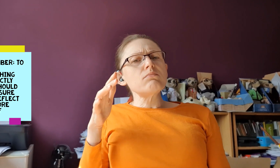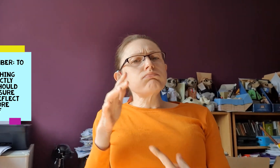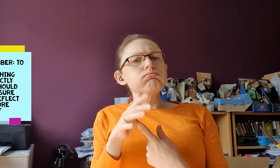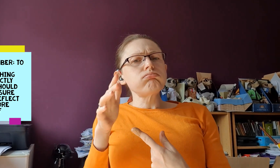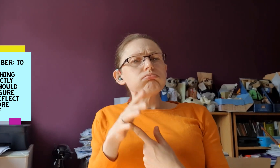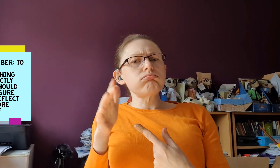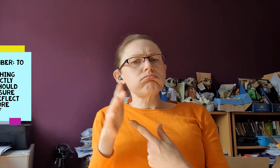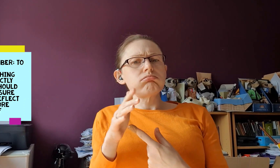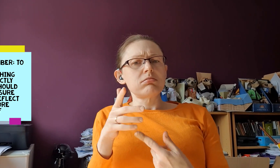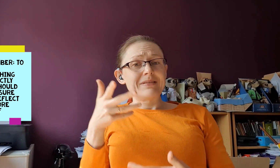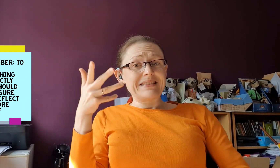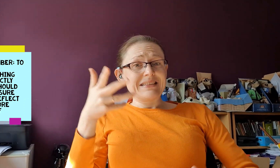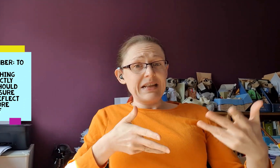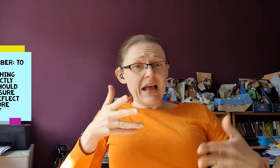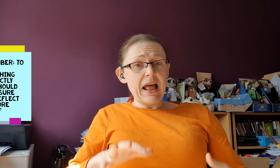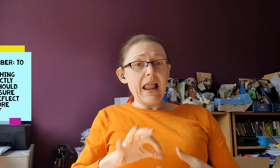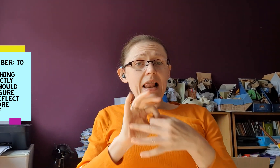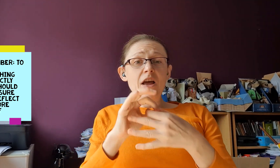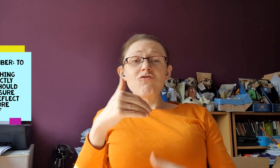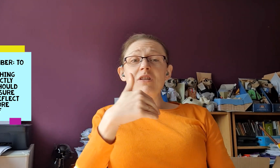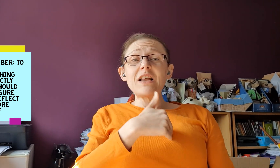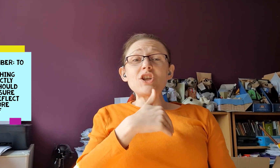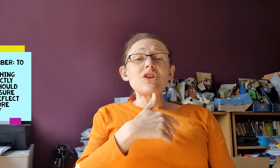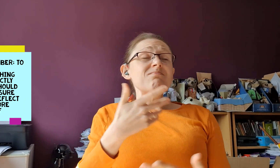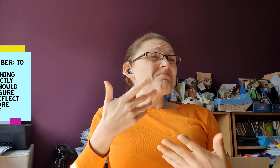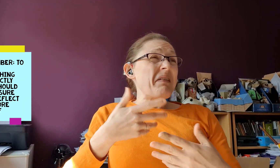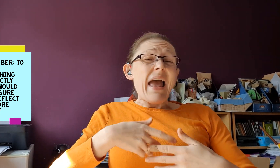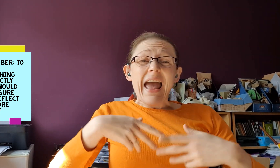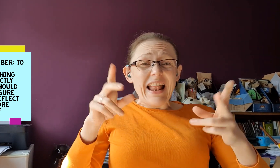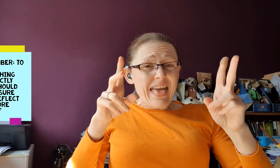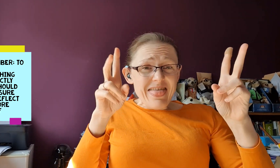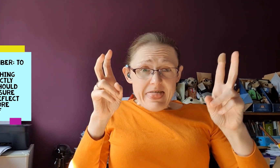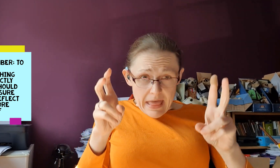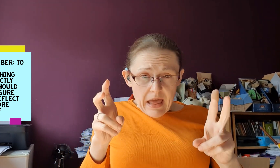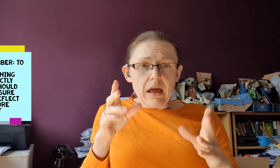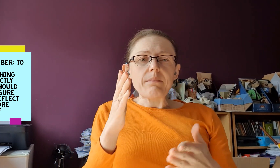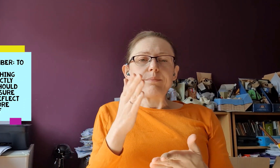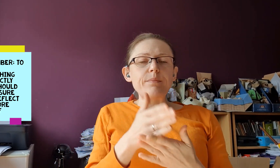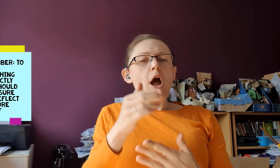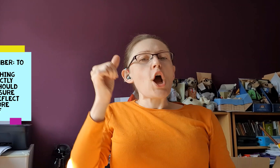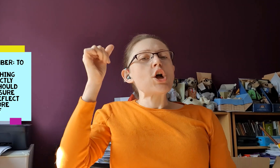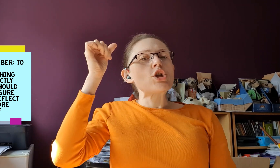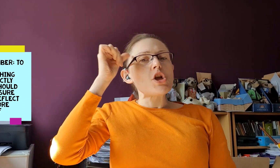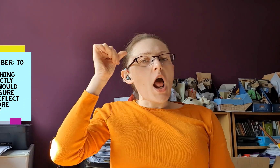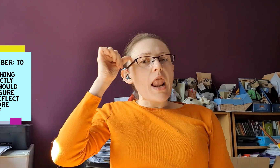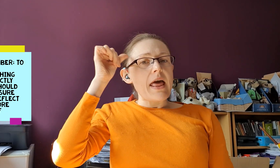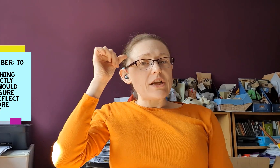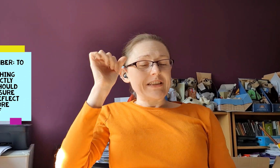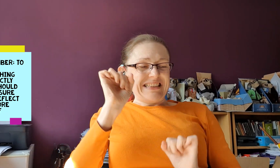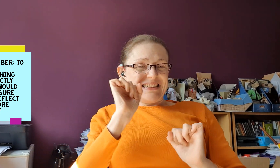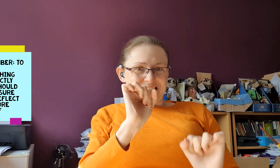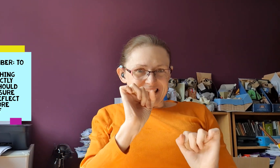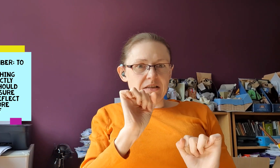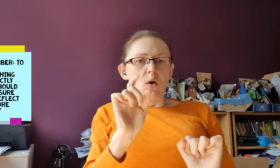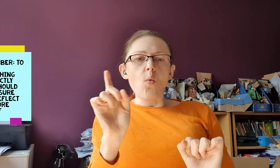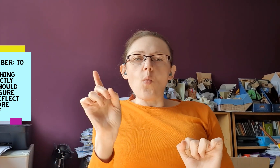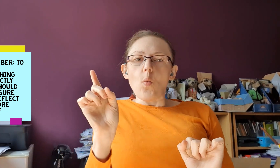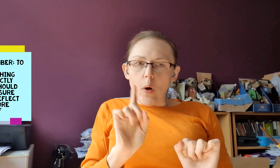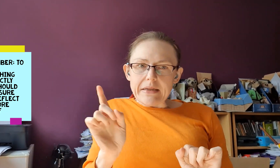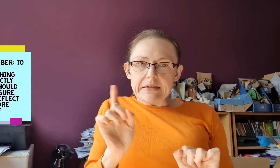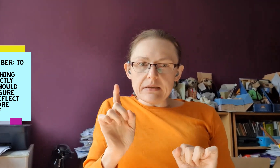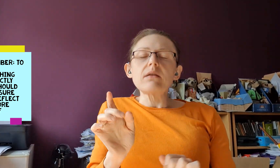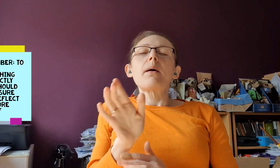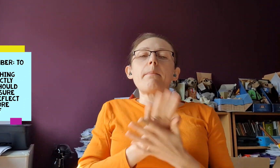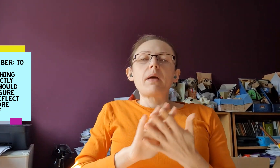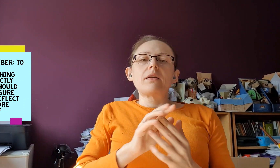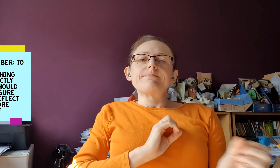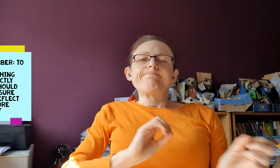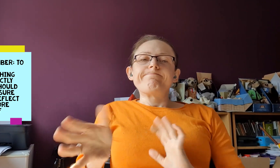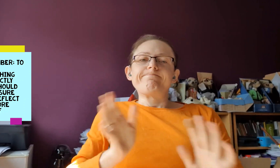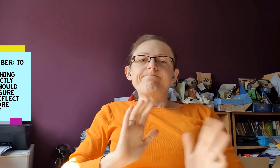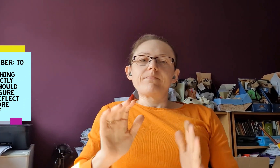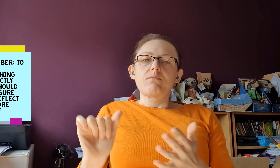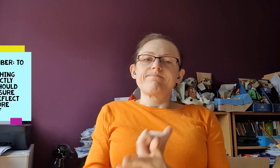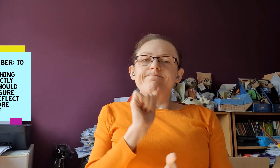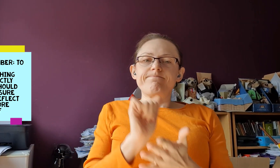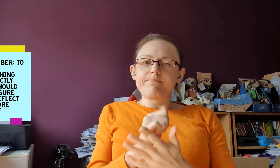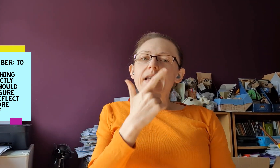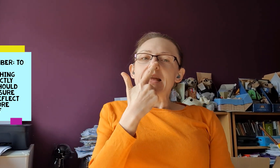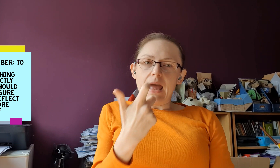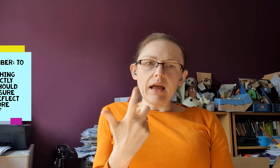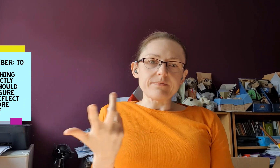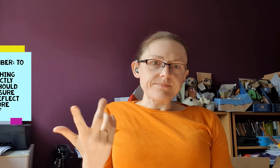What ever the topic, knowledge of the theme helps one understand how to sign it properly,